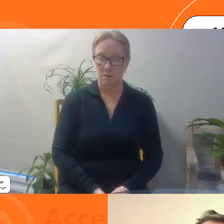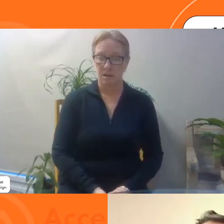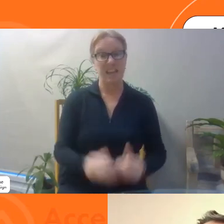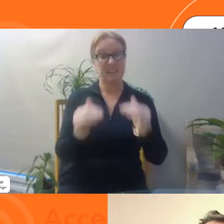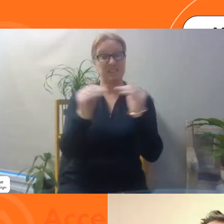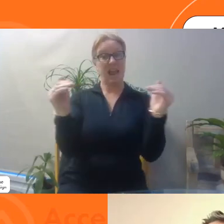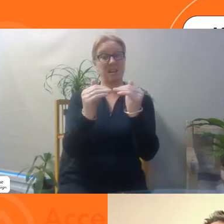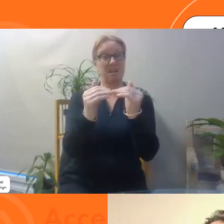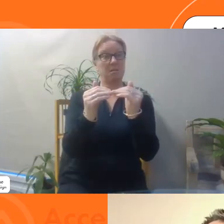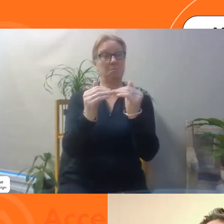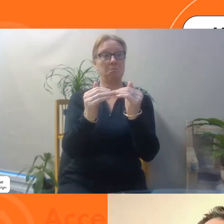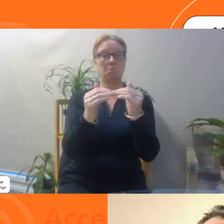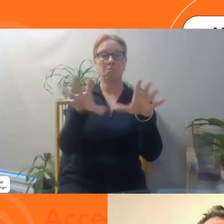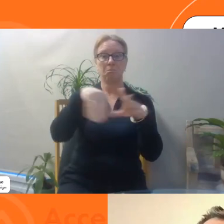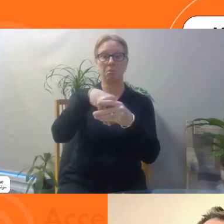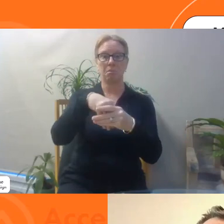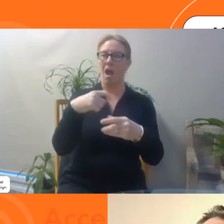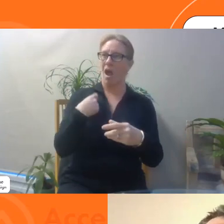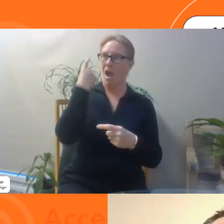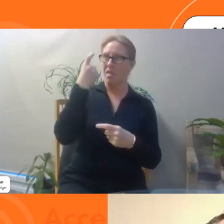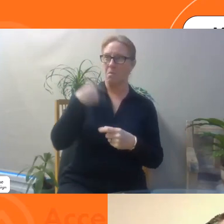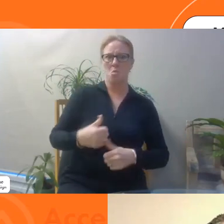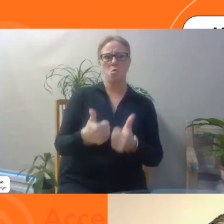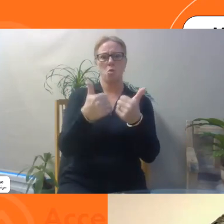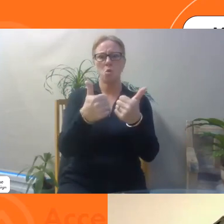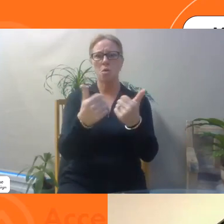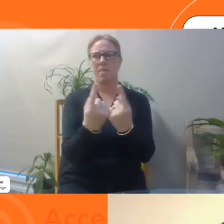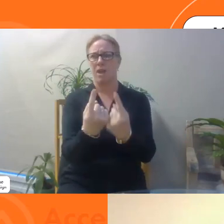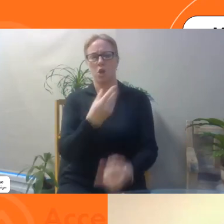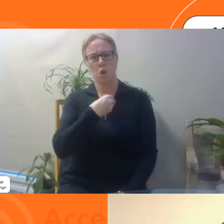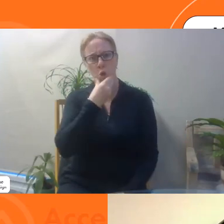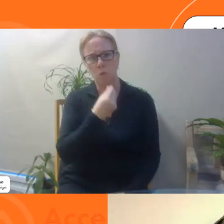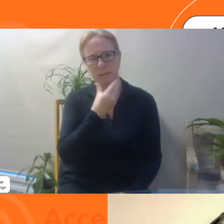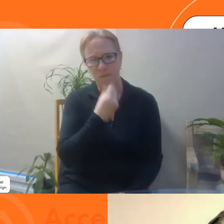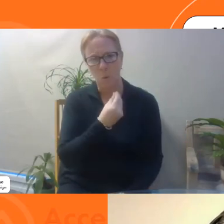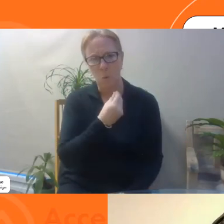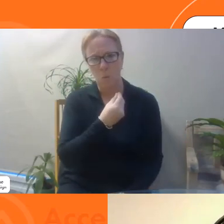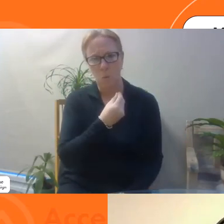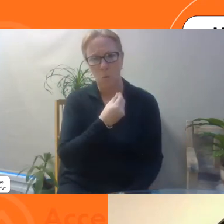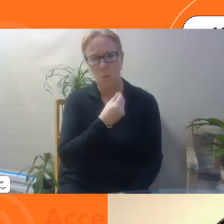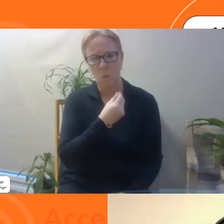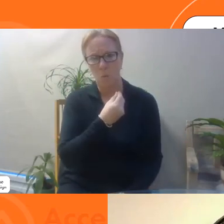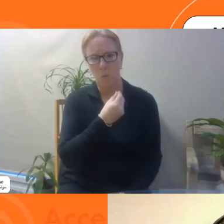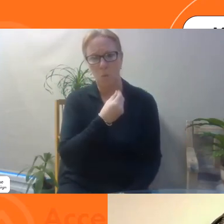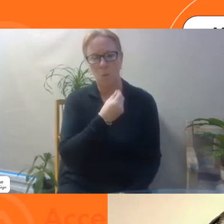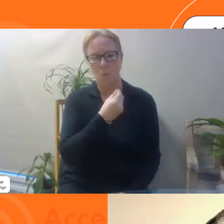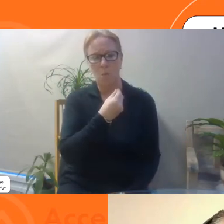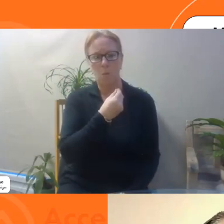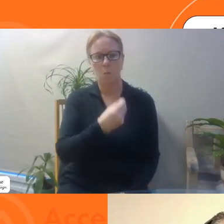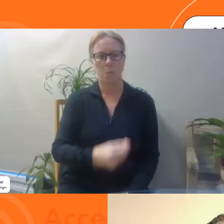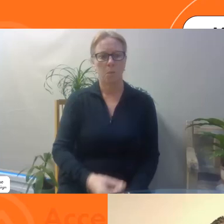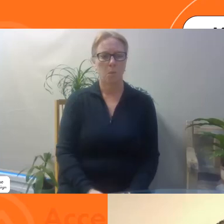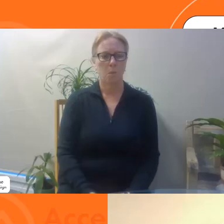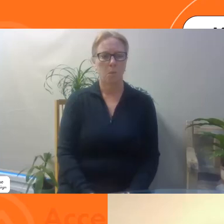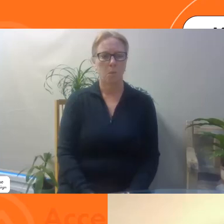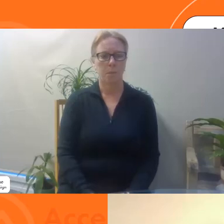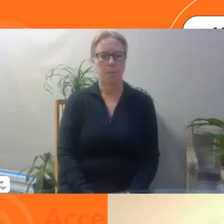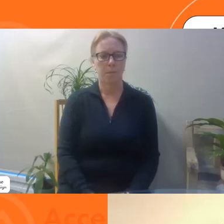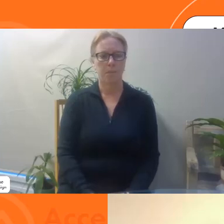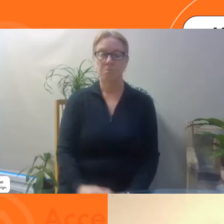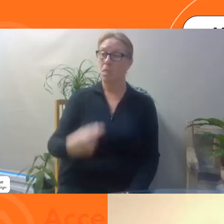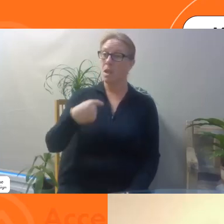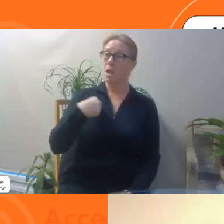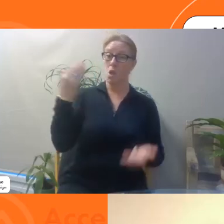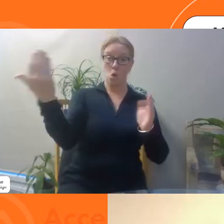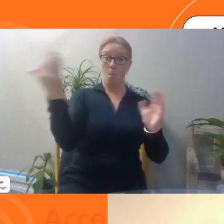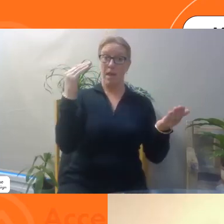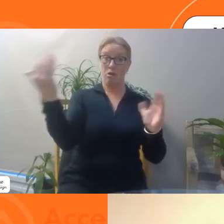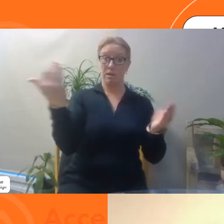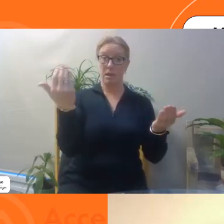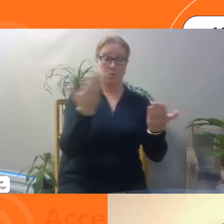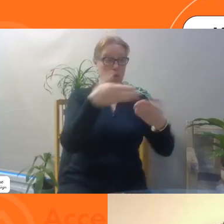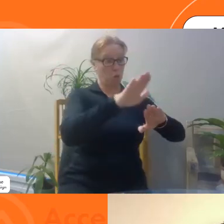is really insightful and useful. And by comparison here in New Zealand,